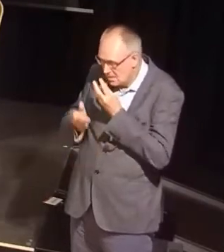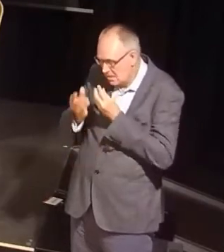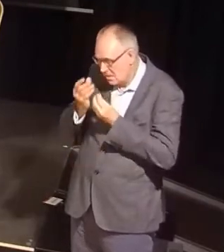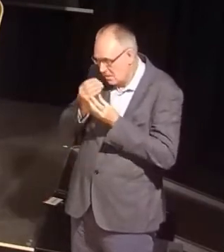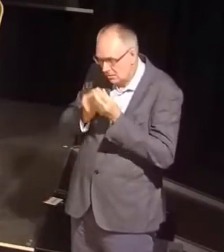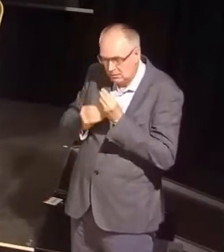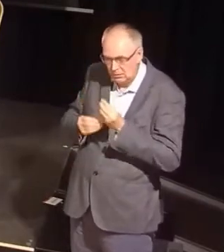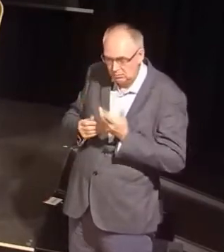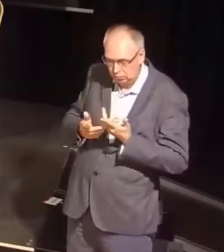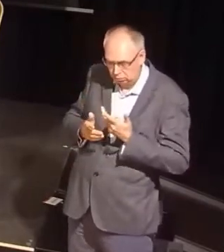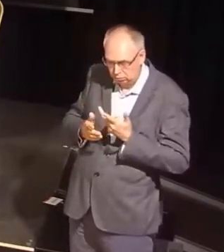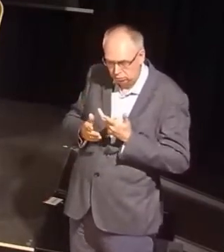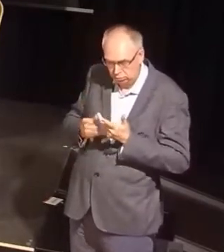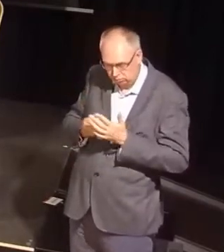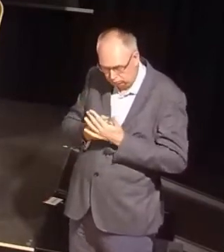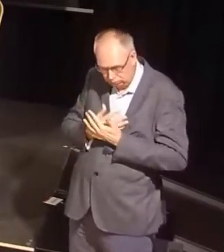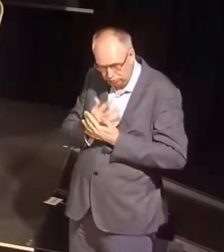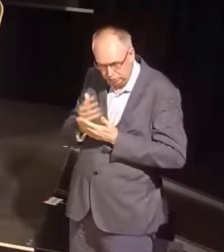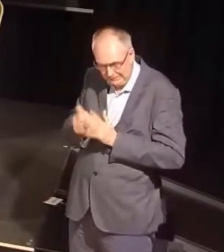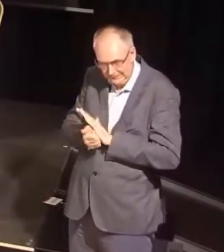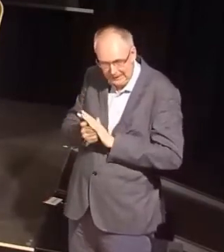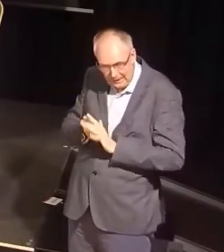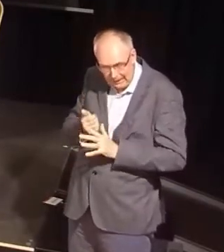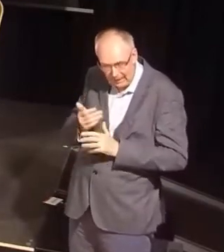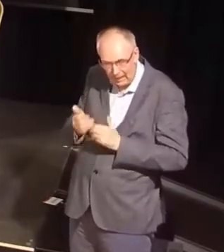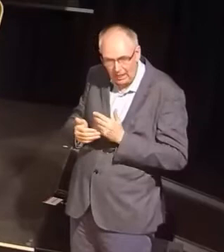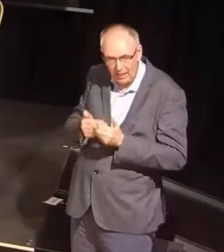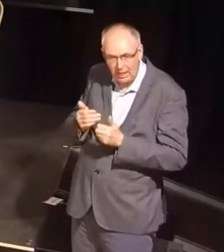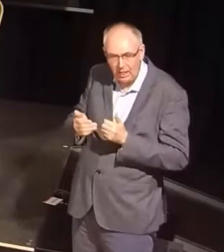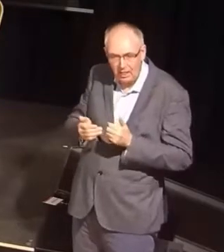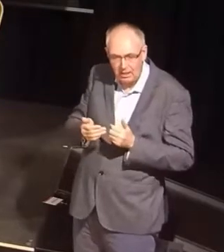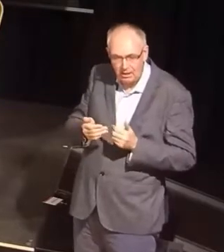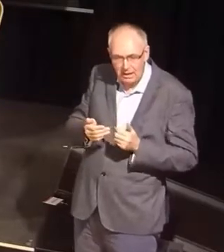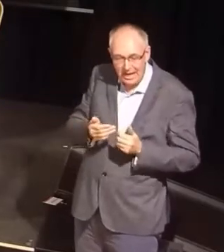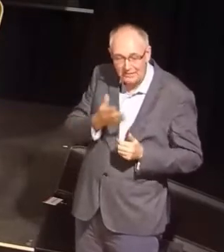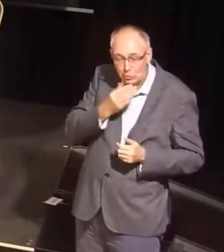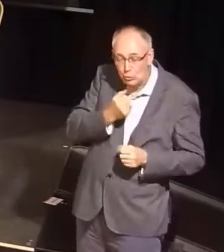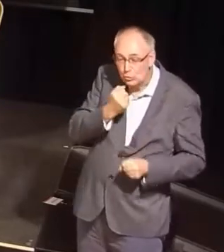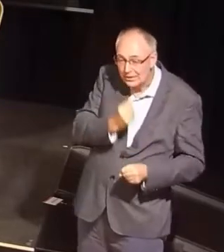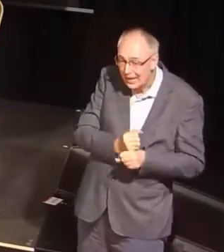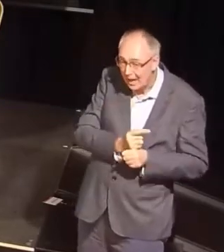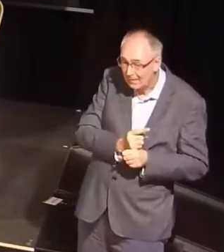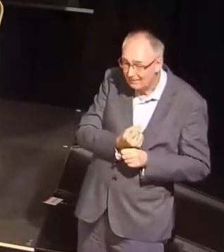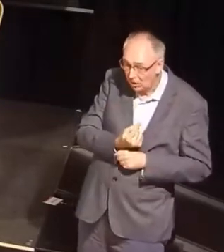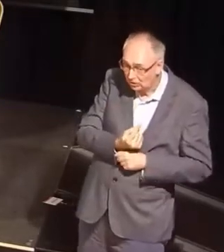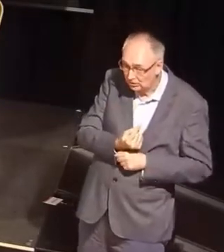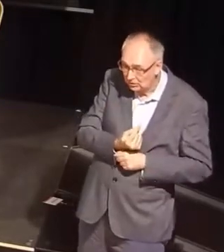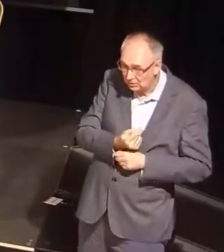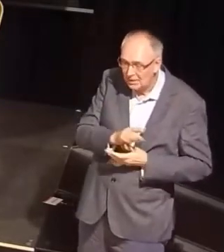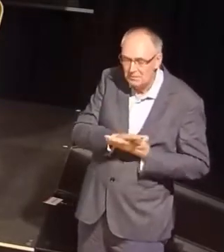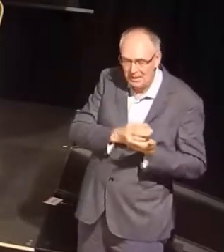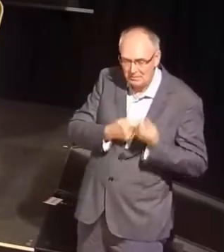you need to do that, through playing a game first, just helps break up that process and make it enjoyable.